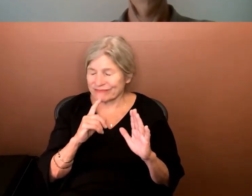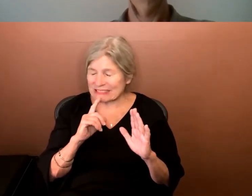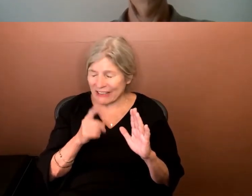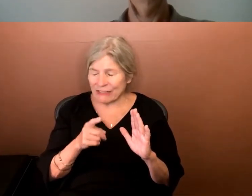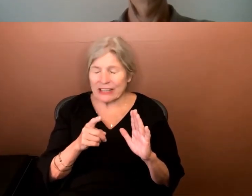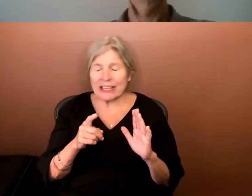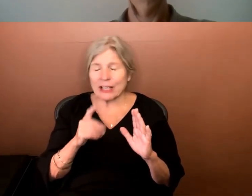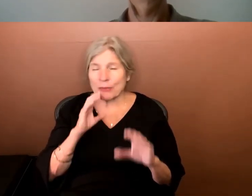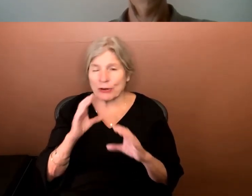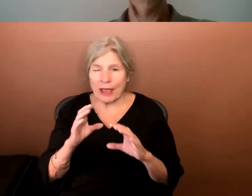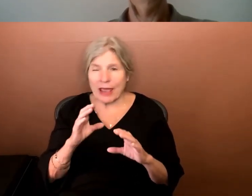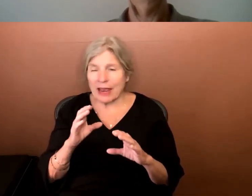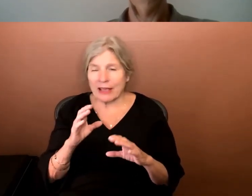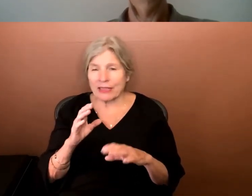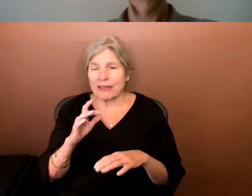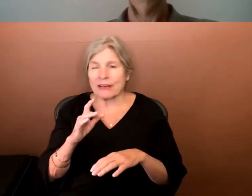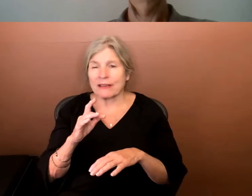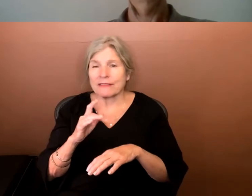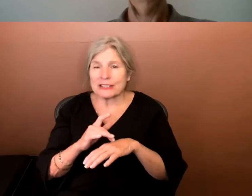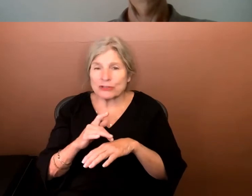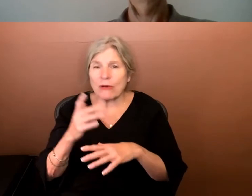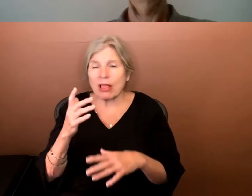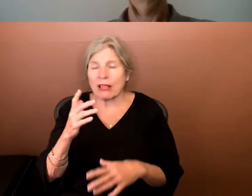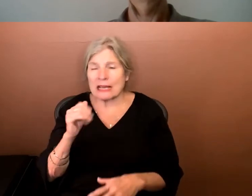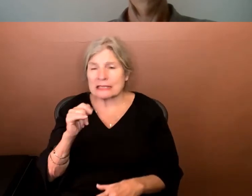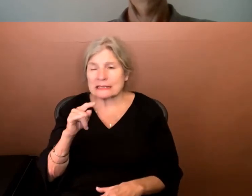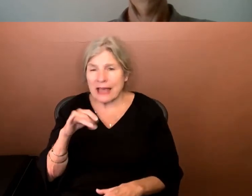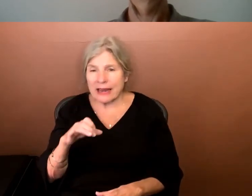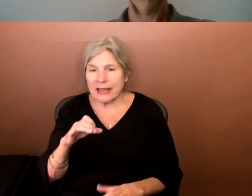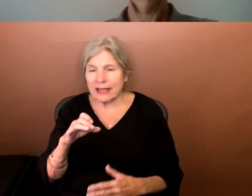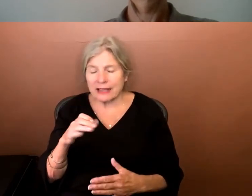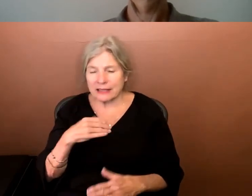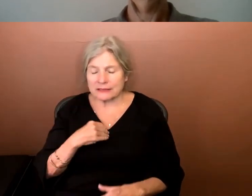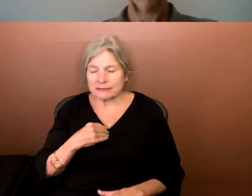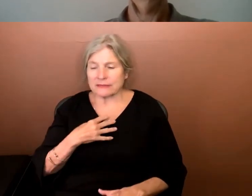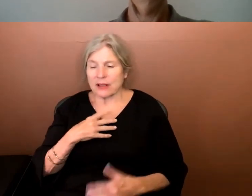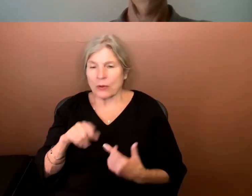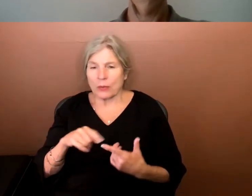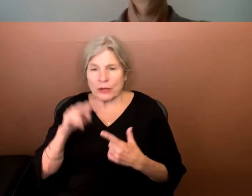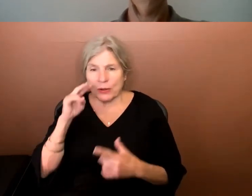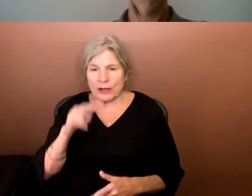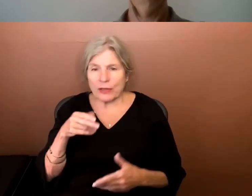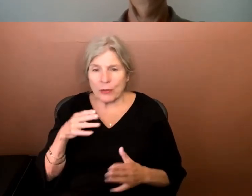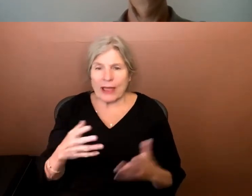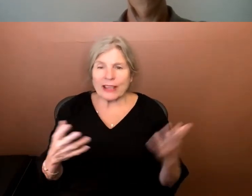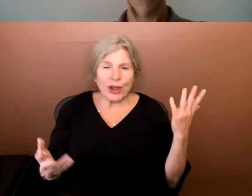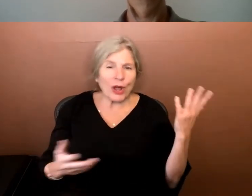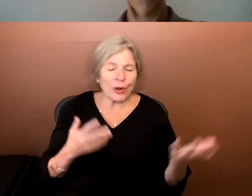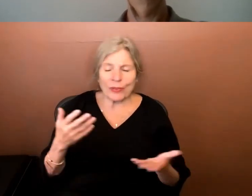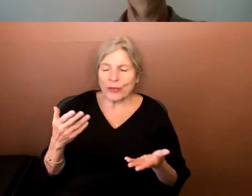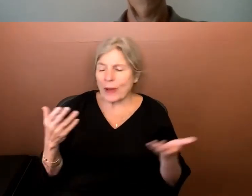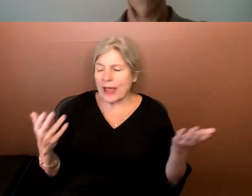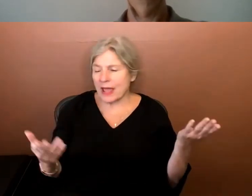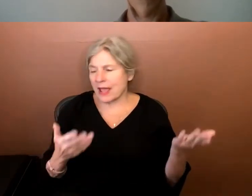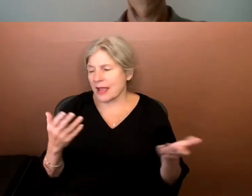visceral aesthetic that you get when you look at the way, you know, the way various comic